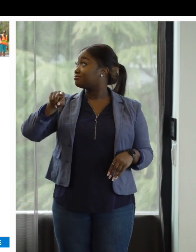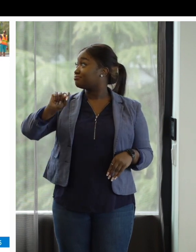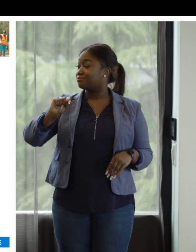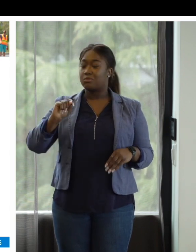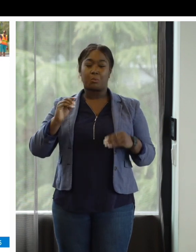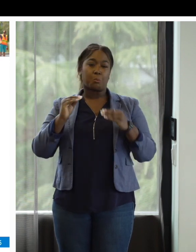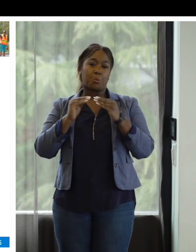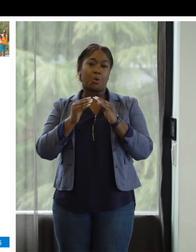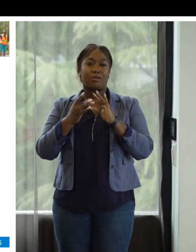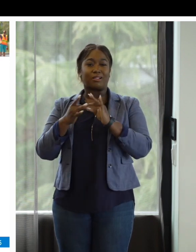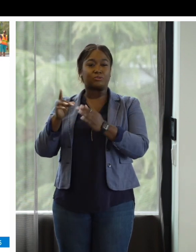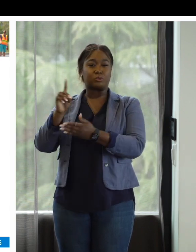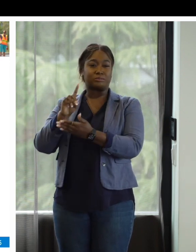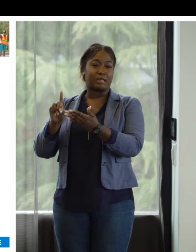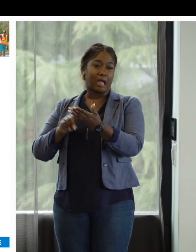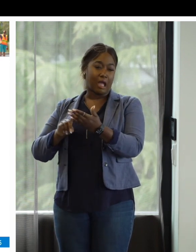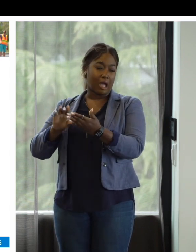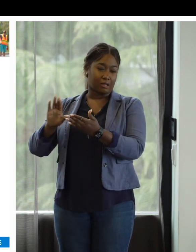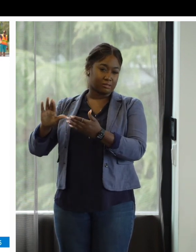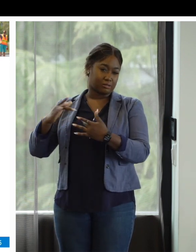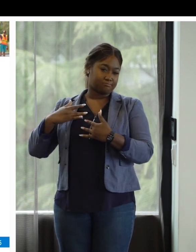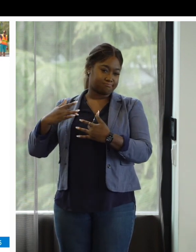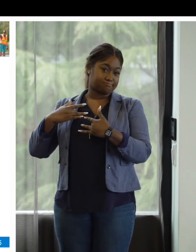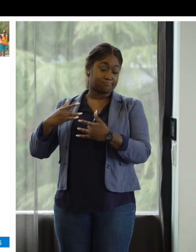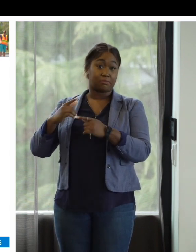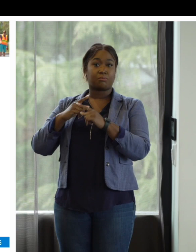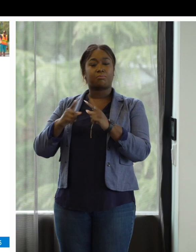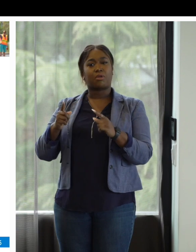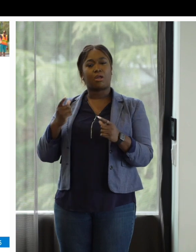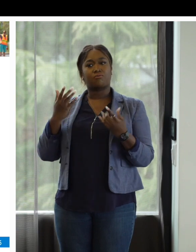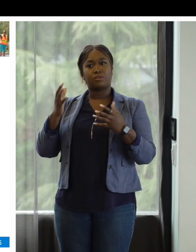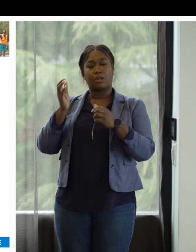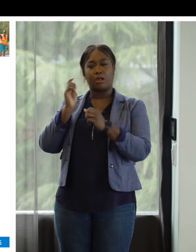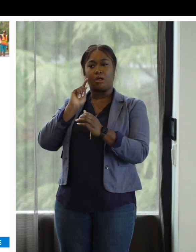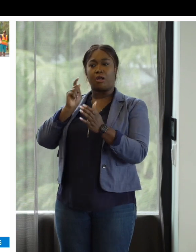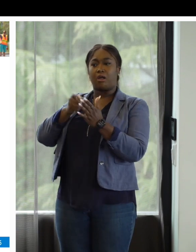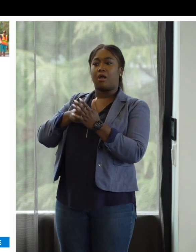practice but we saw the need to build this information